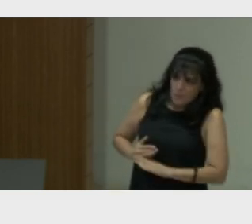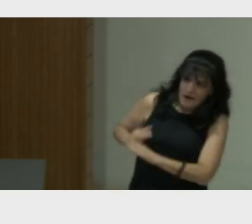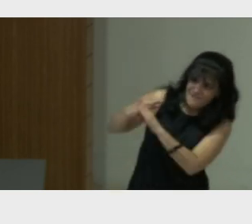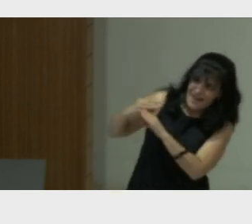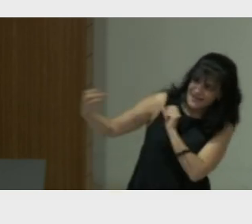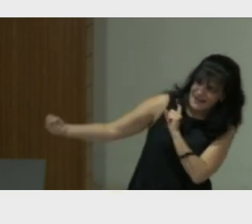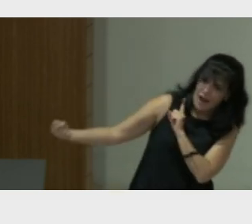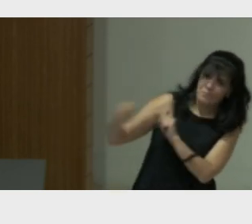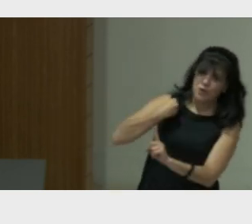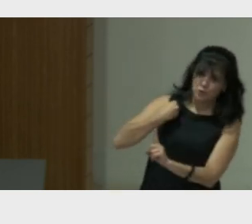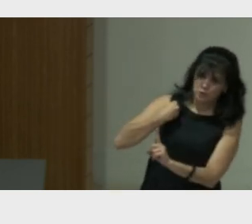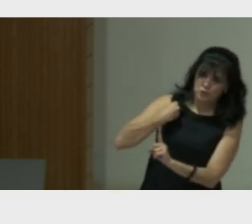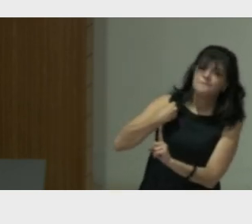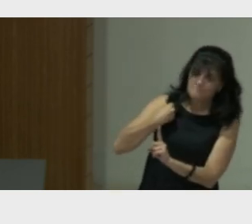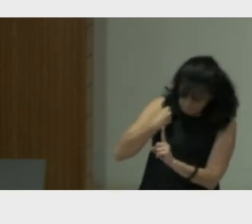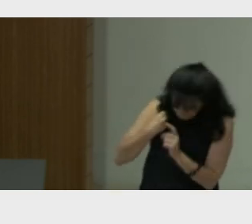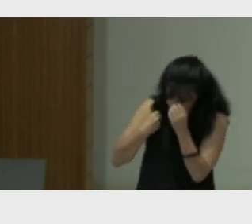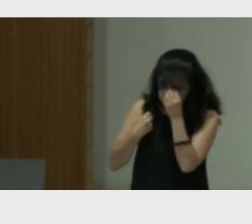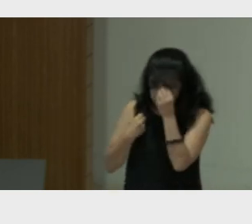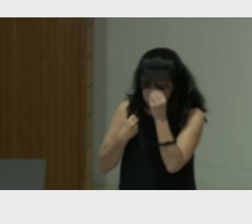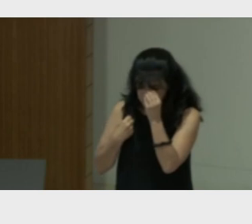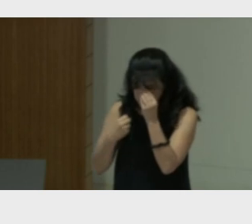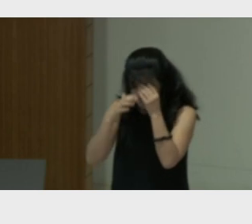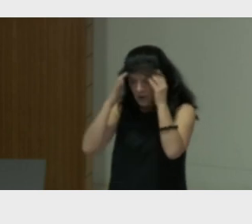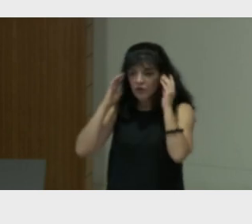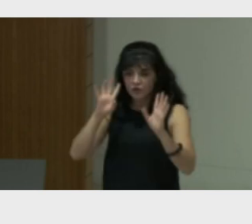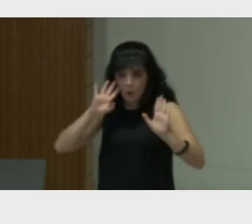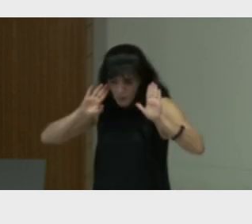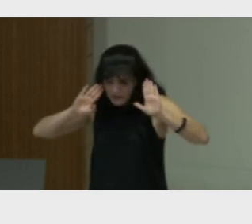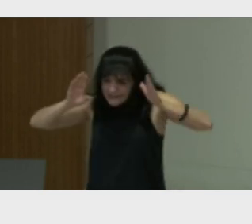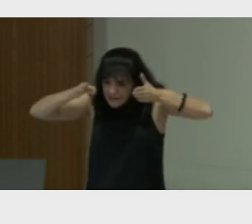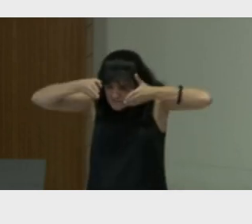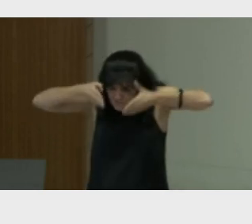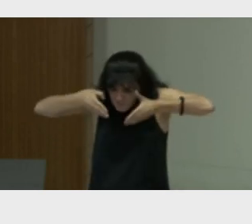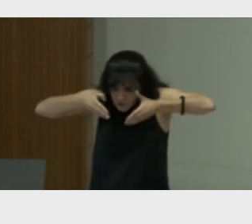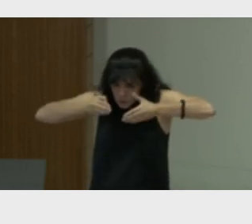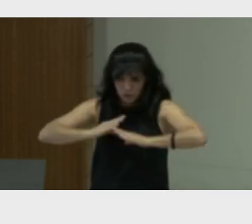So for example, the question of power imbalance is central to many understandings of safeguarding.